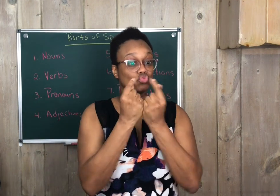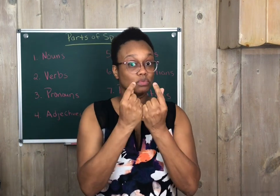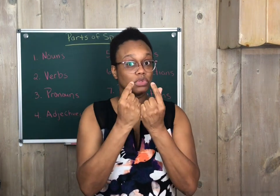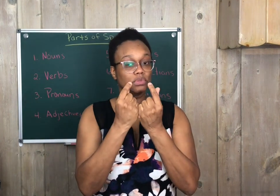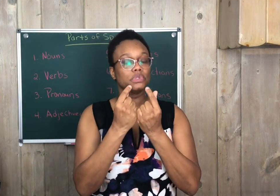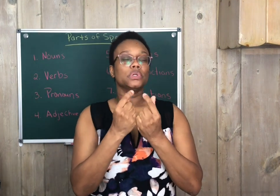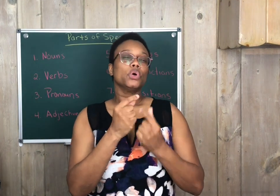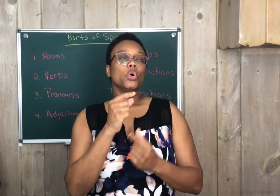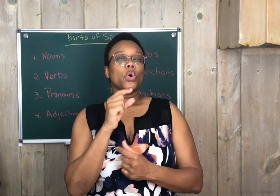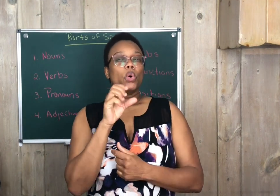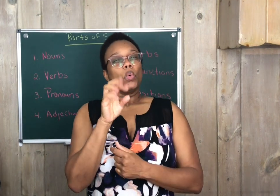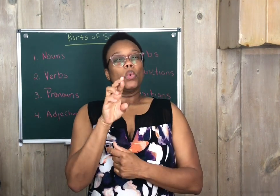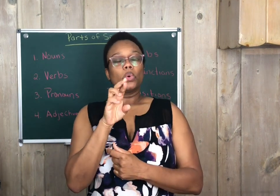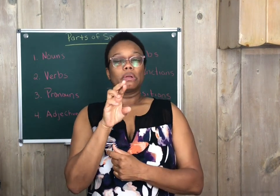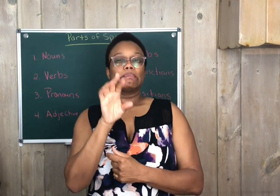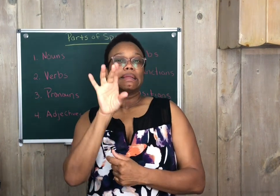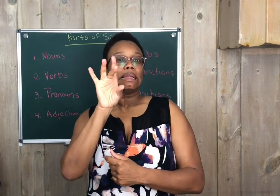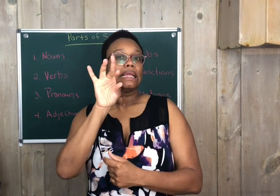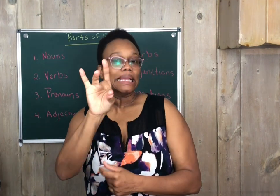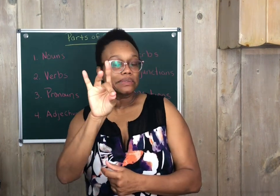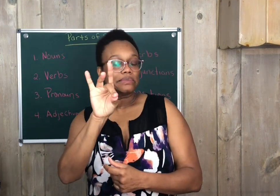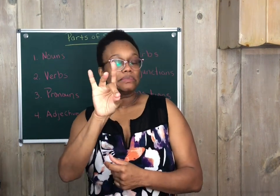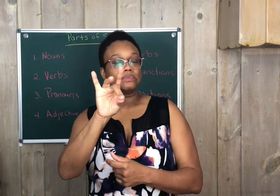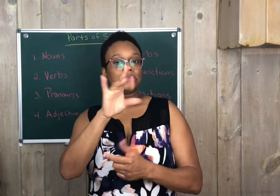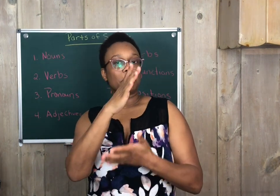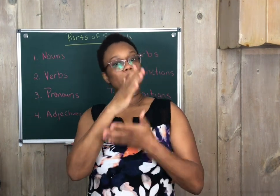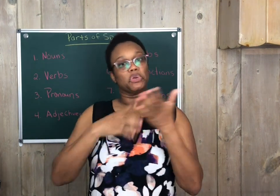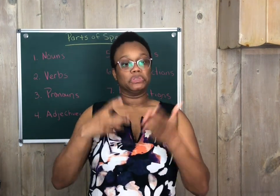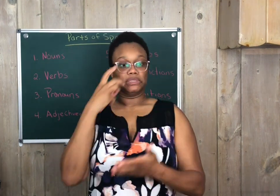Now there are eight of these groups or eight parts of speech